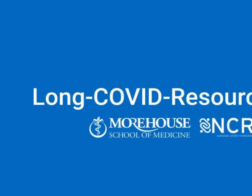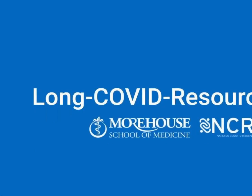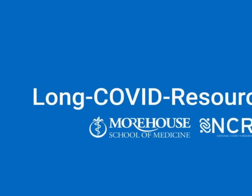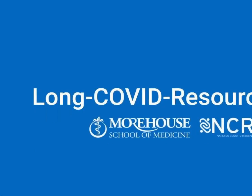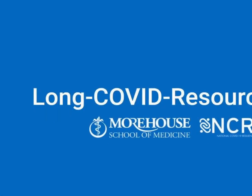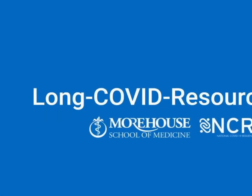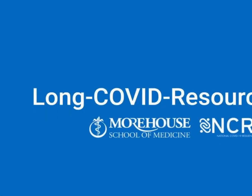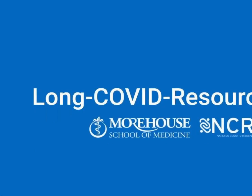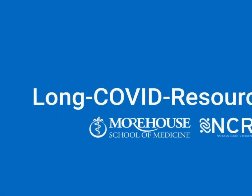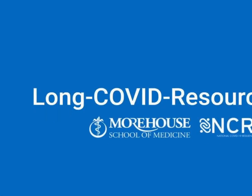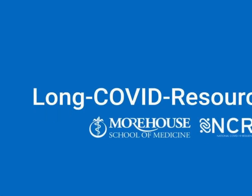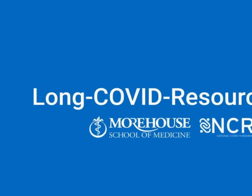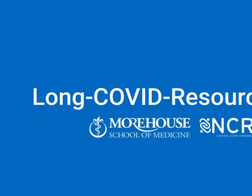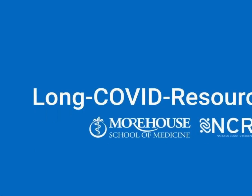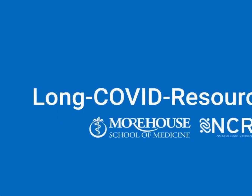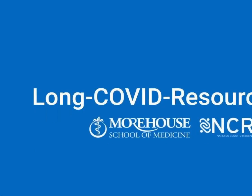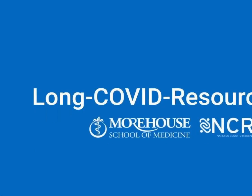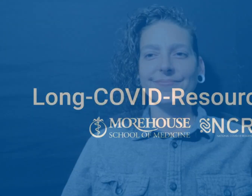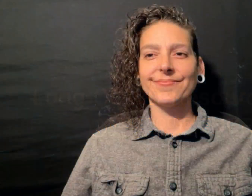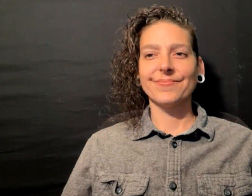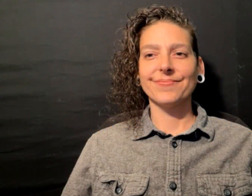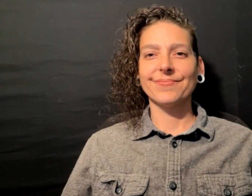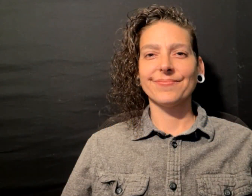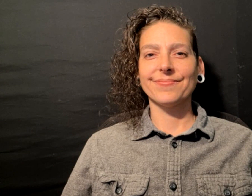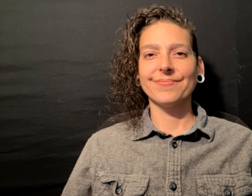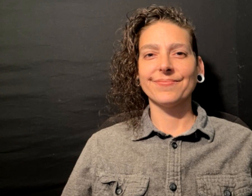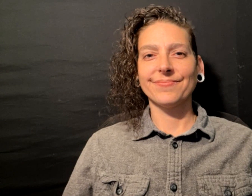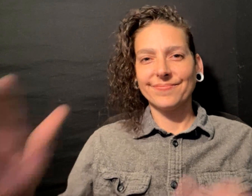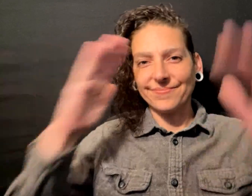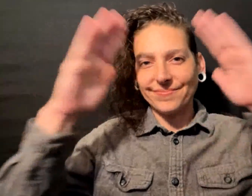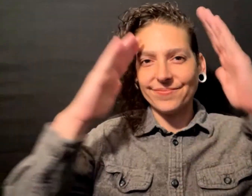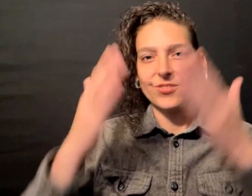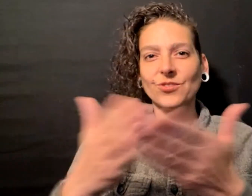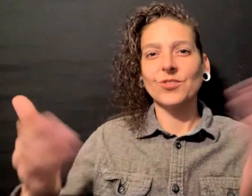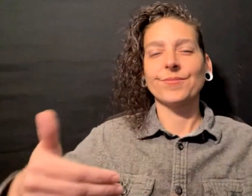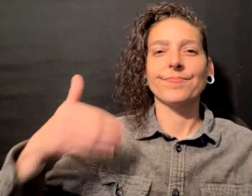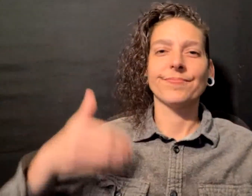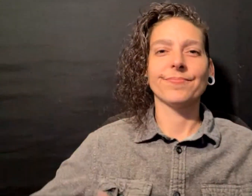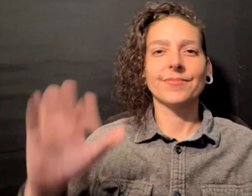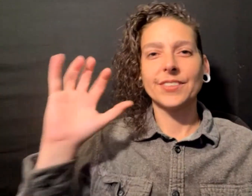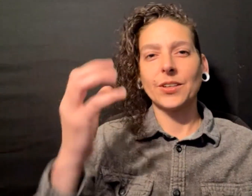Hello everyone I'm Sign1News anchor Martha Anger here's a quick look at